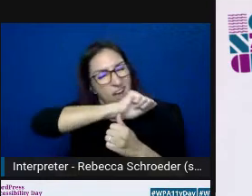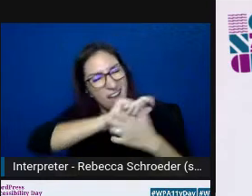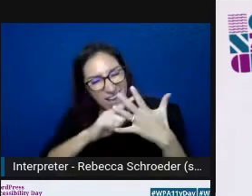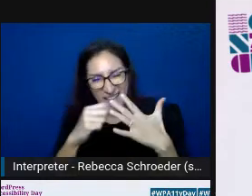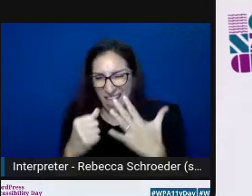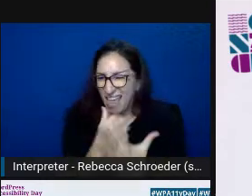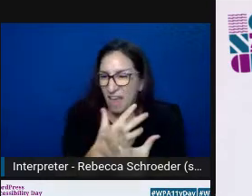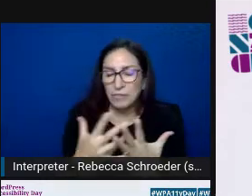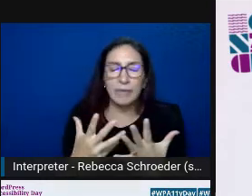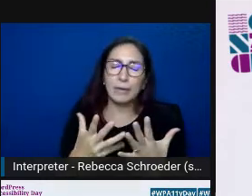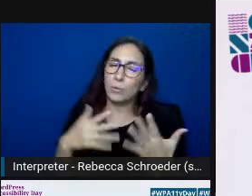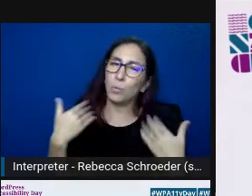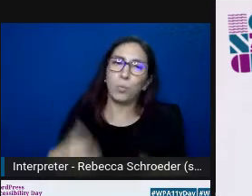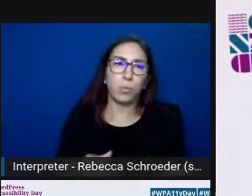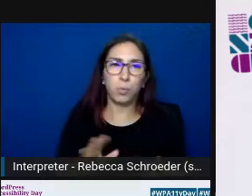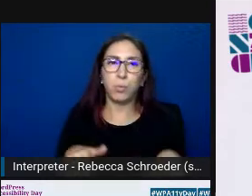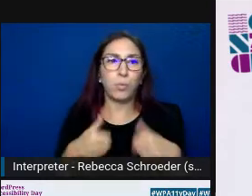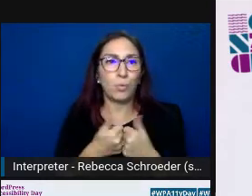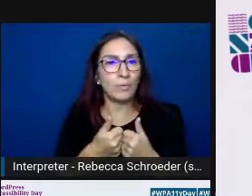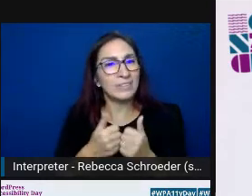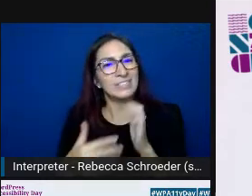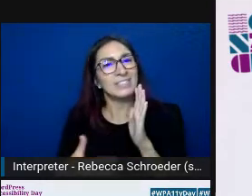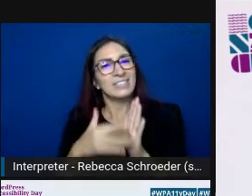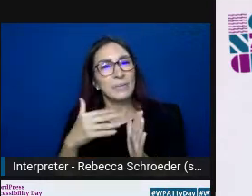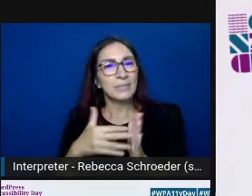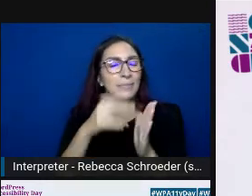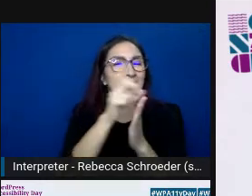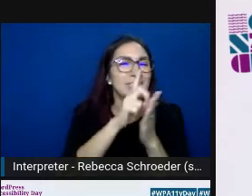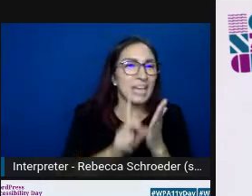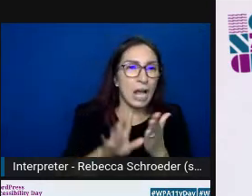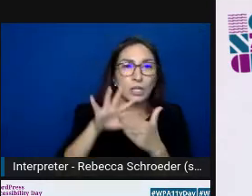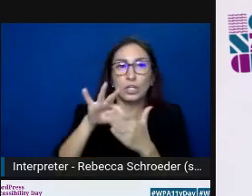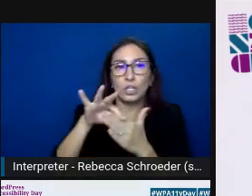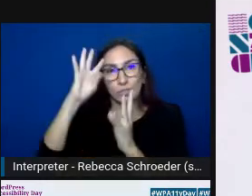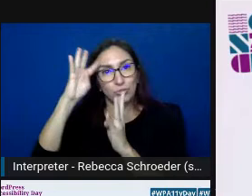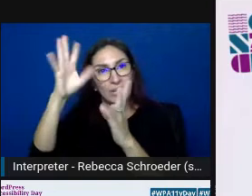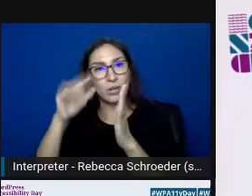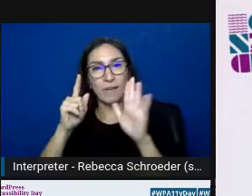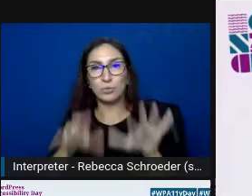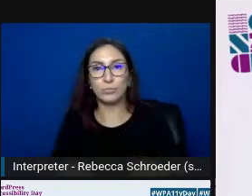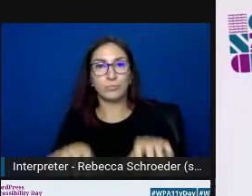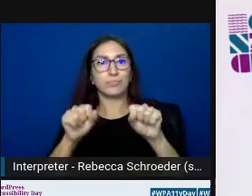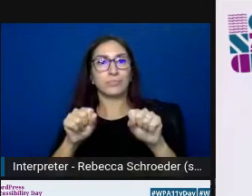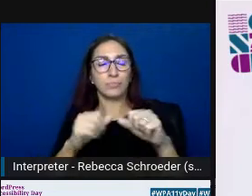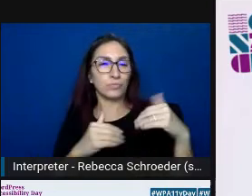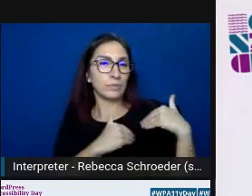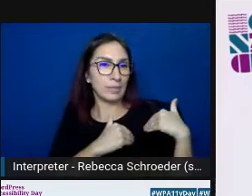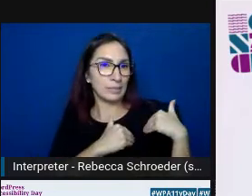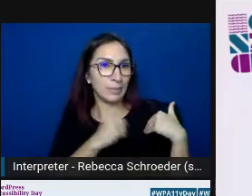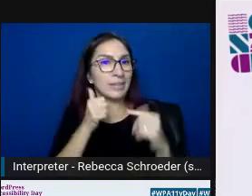and content creators have to step up and take responsibility. This is a lesson I learned in my previous life as a college professor.